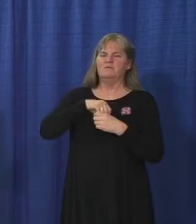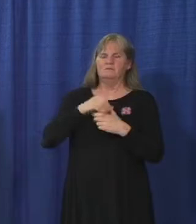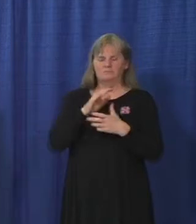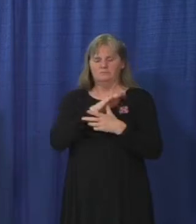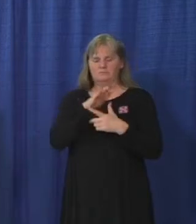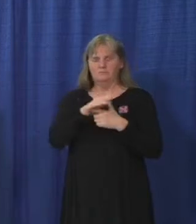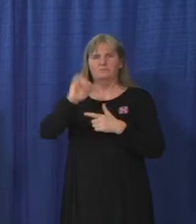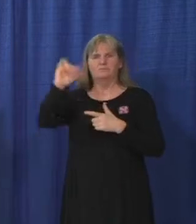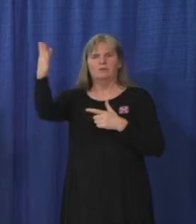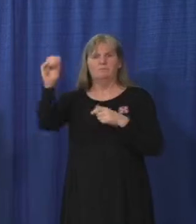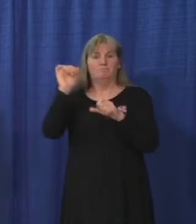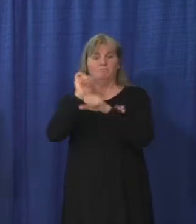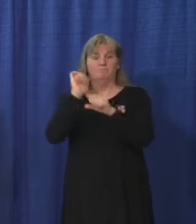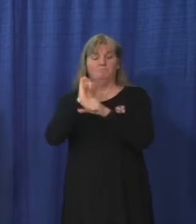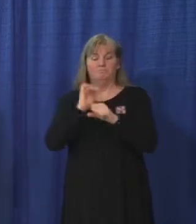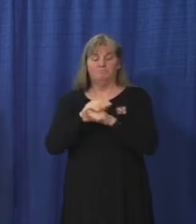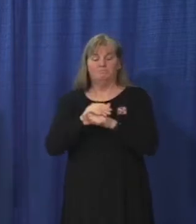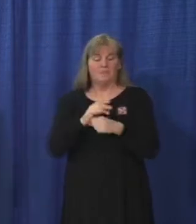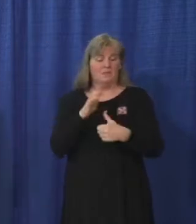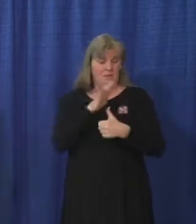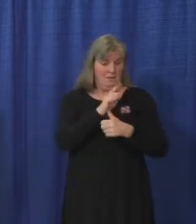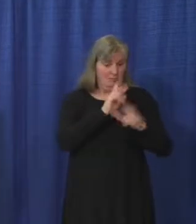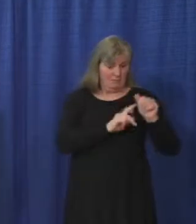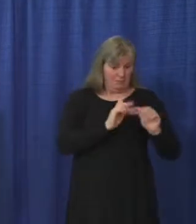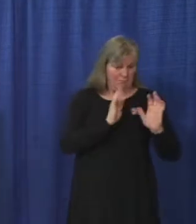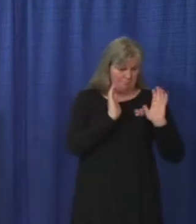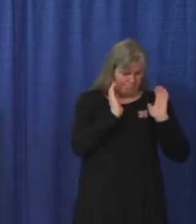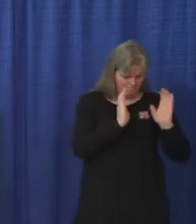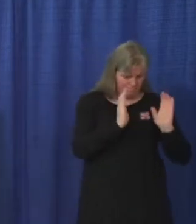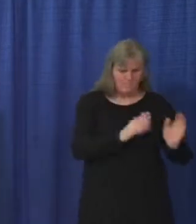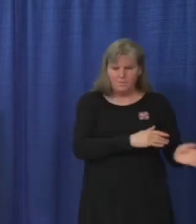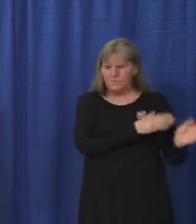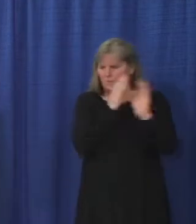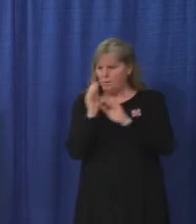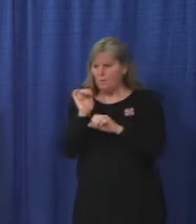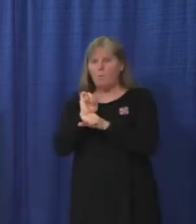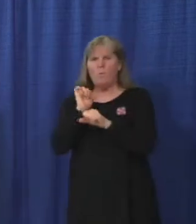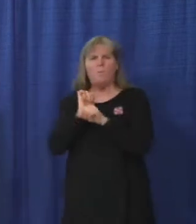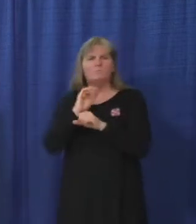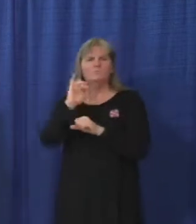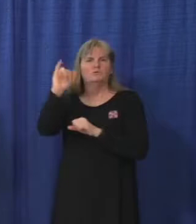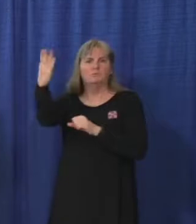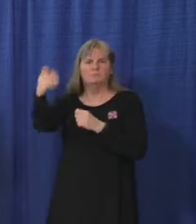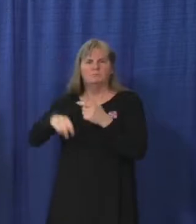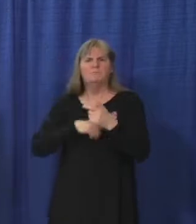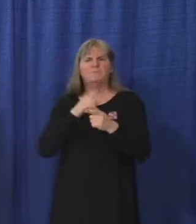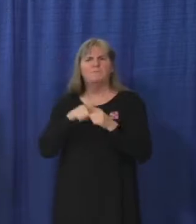people, jobs is the next focus. Jobs will support the well-being of families and communities here